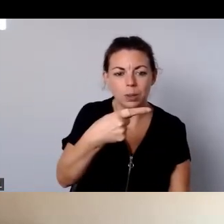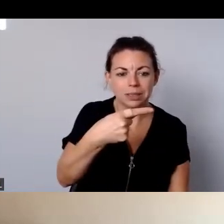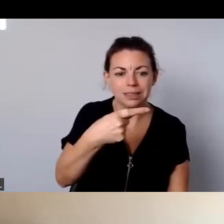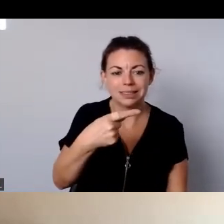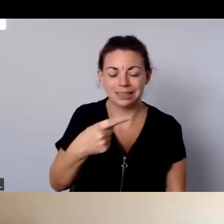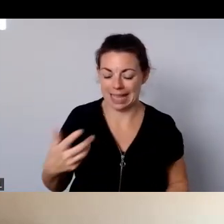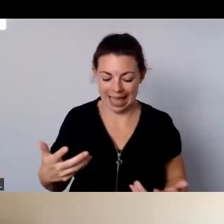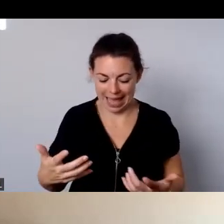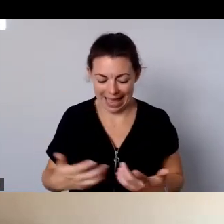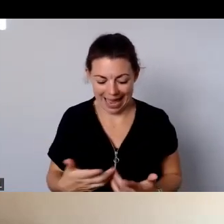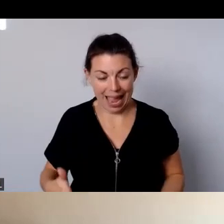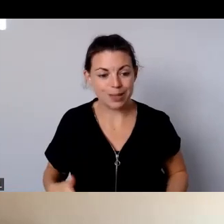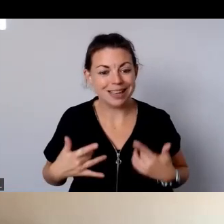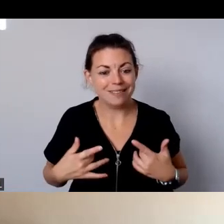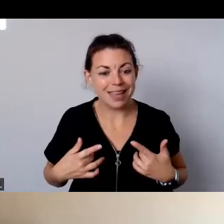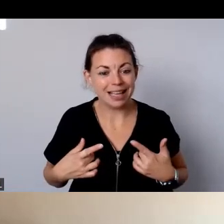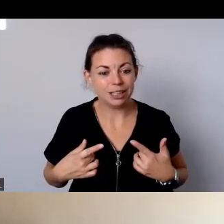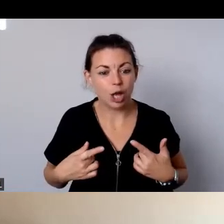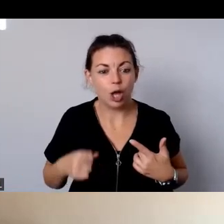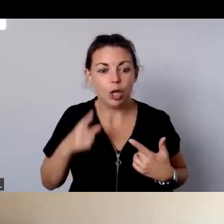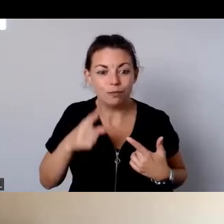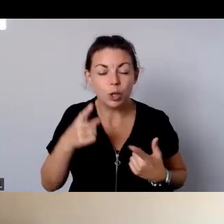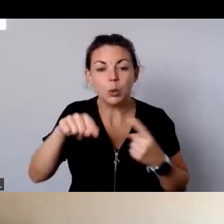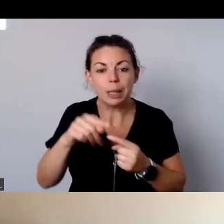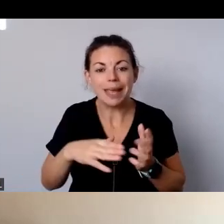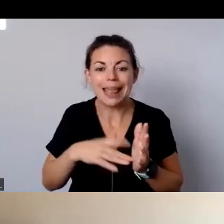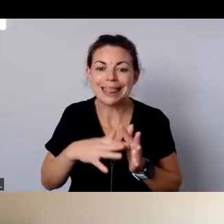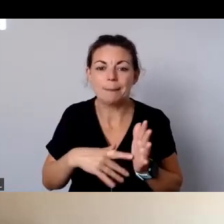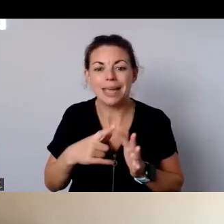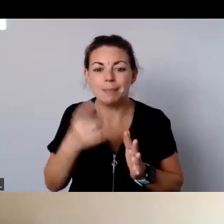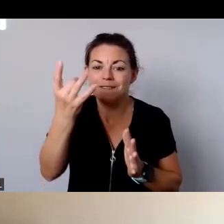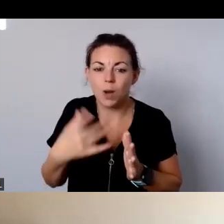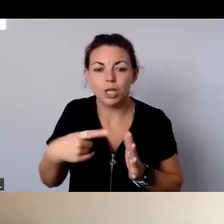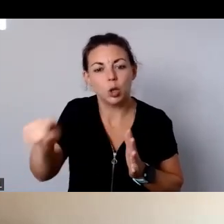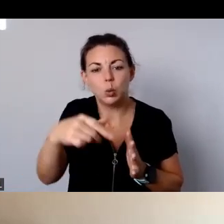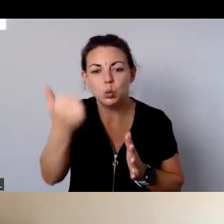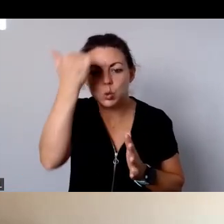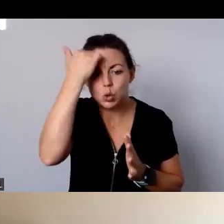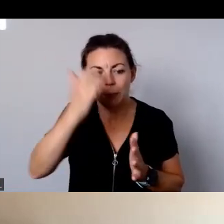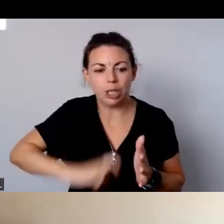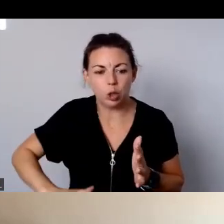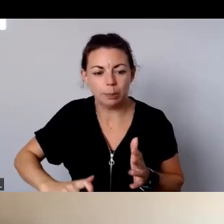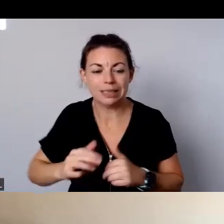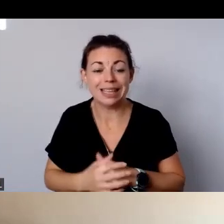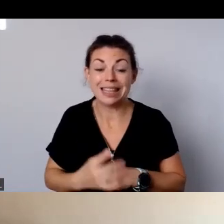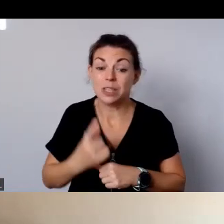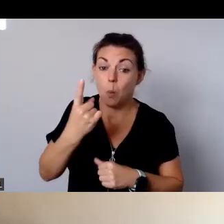to be the meme for once, you stupid humans? This is one of the assets that the Crab Museum entered as part of their entry.